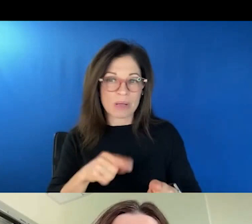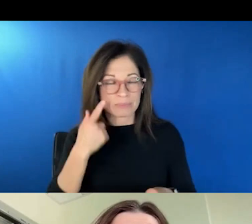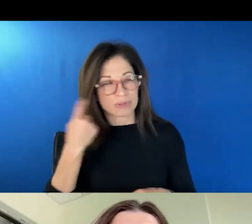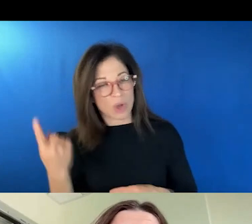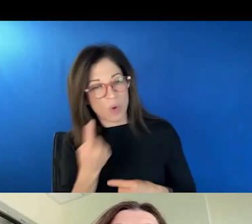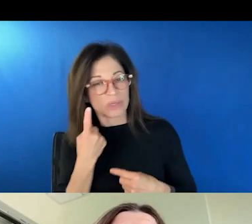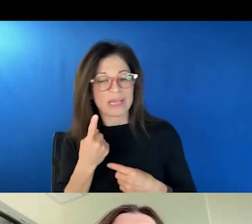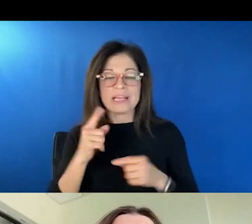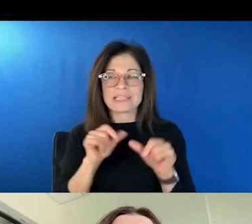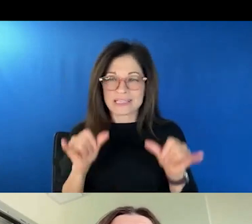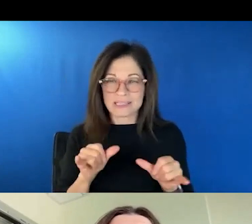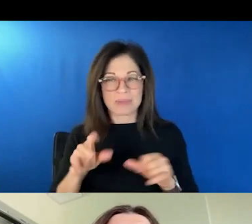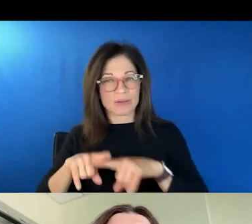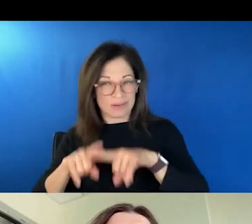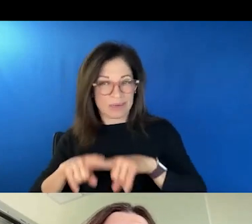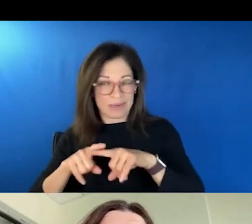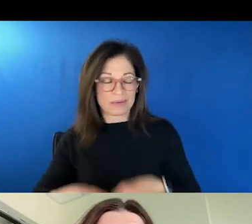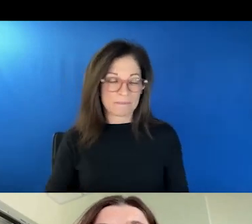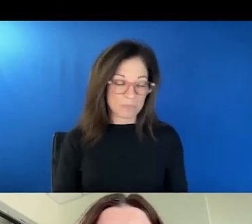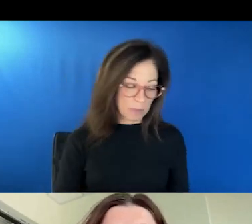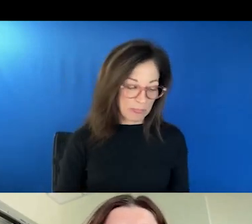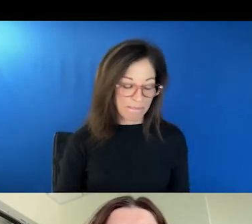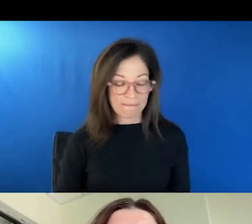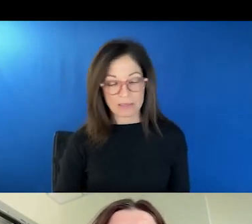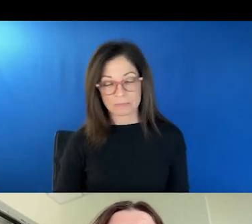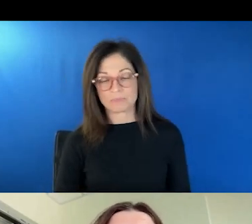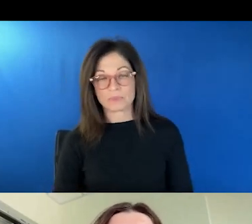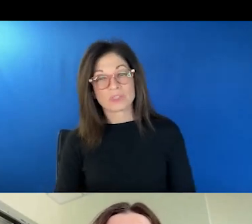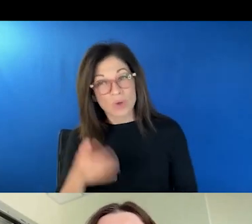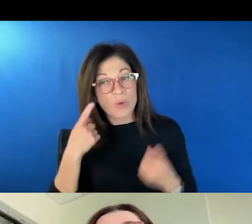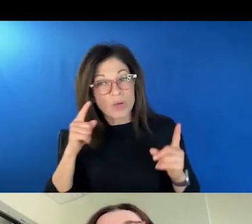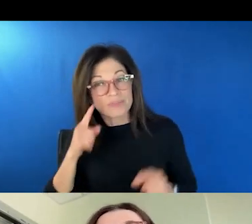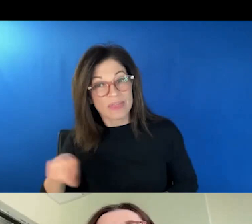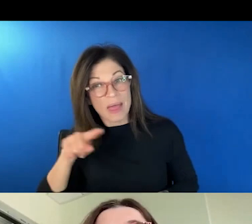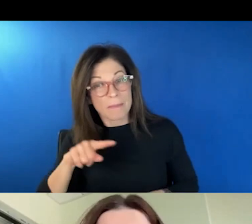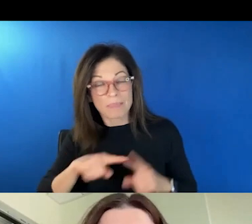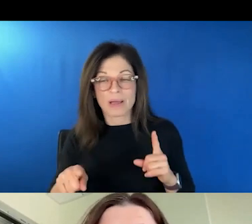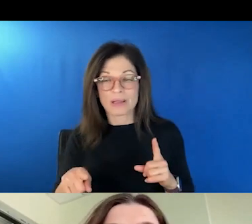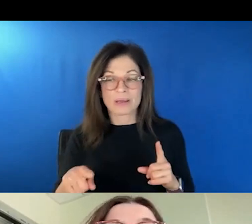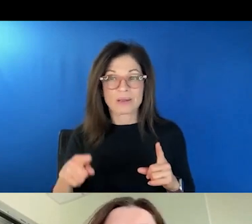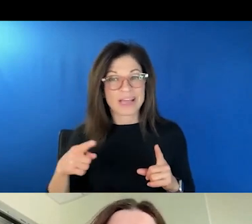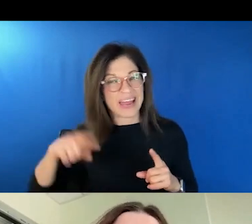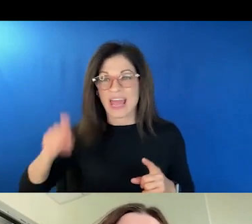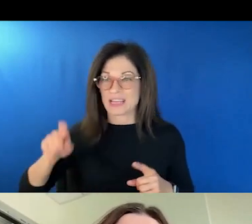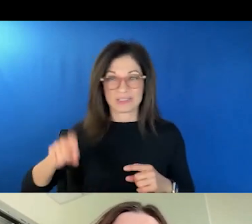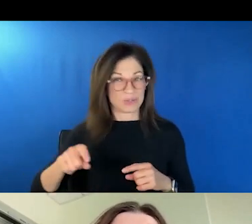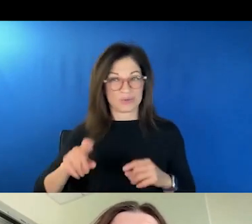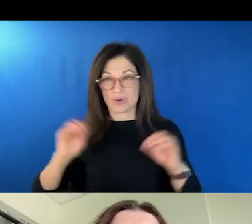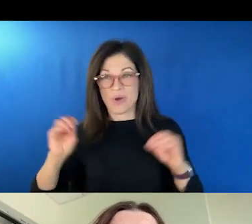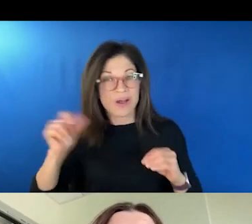THEY HAD. IT WORKS FOR THEM BECAUSE IT HAS TO. THERE ARE NO OTHER ALTERNATIVES.